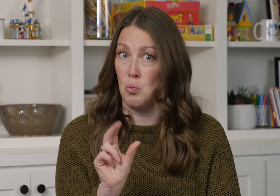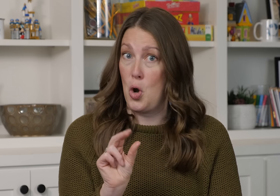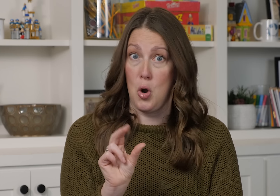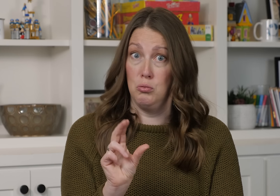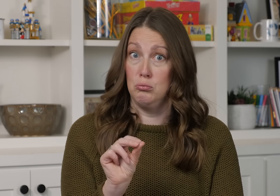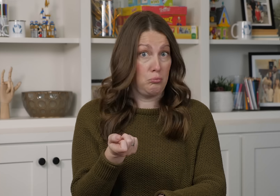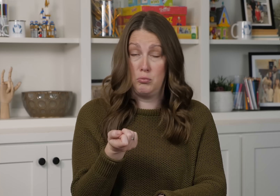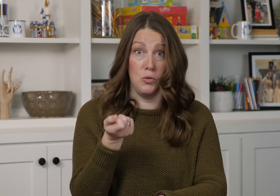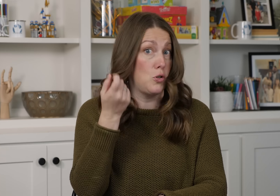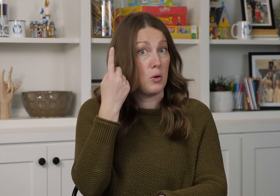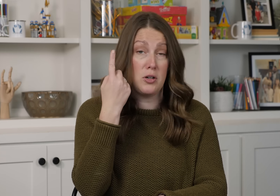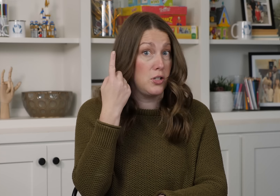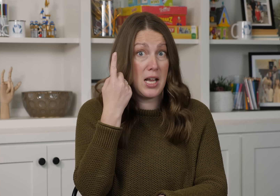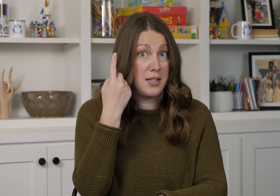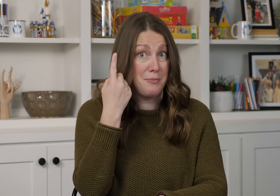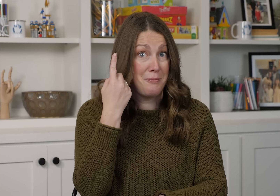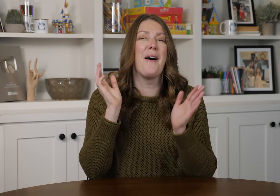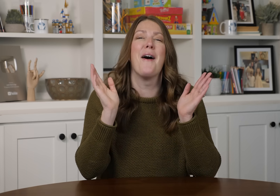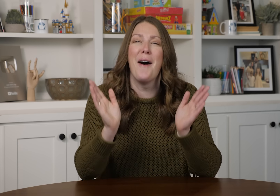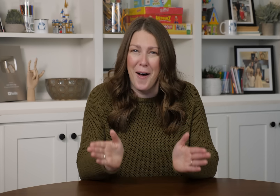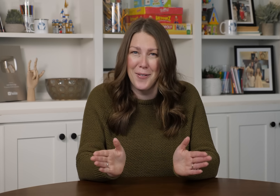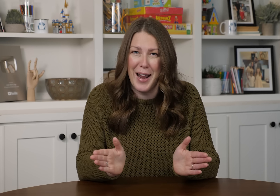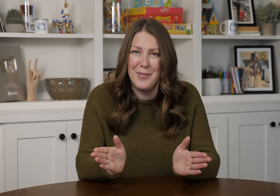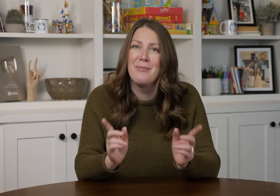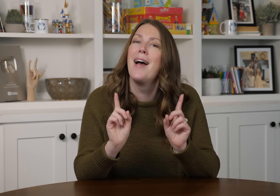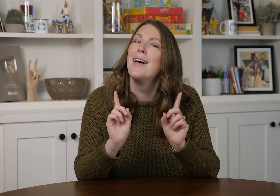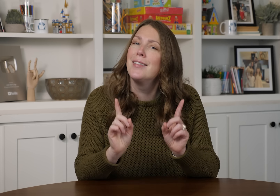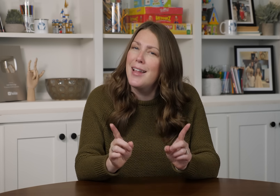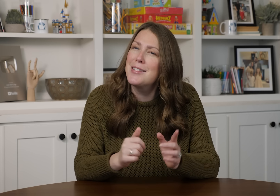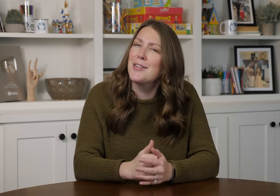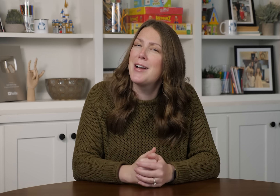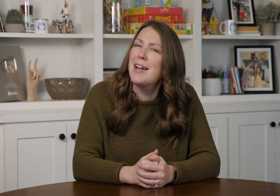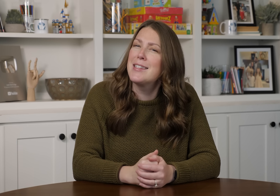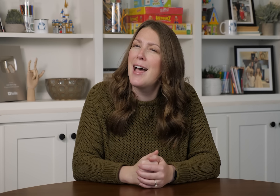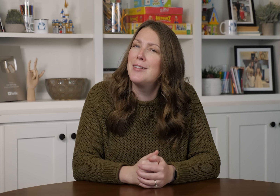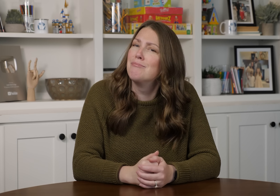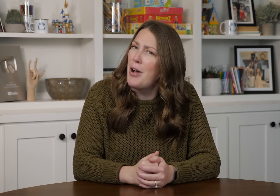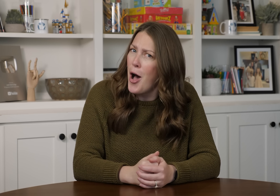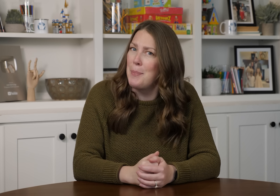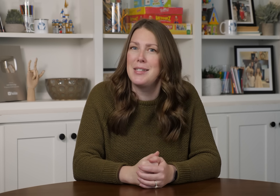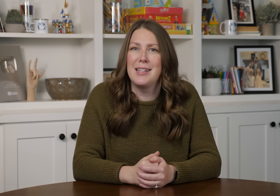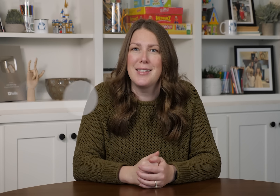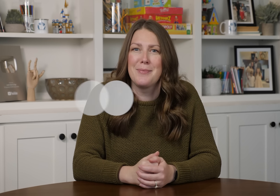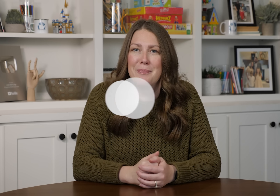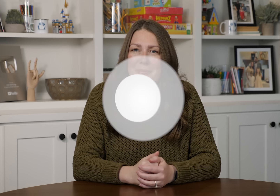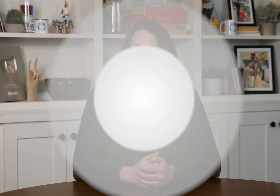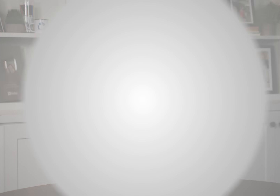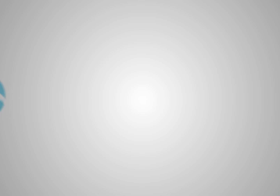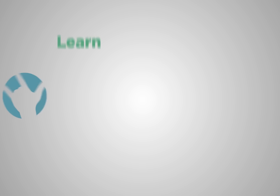No you don't understand All right Let's learn how to sign opposites